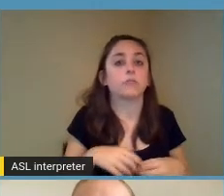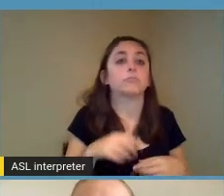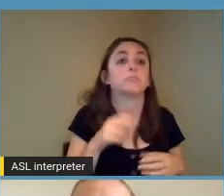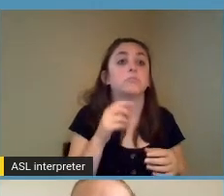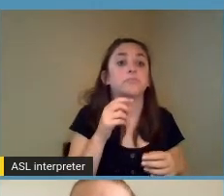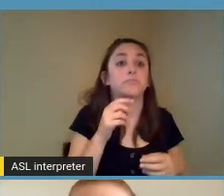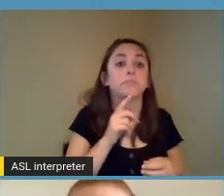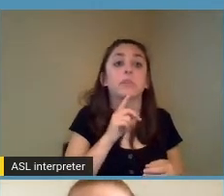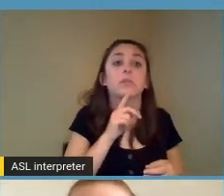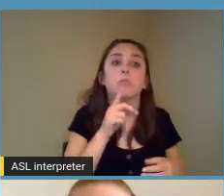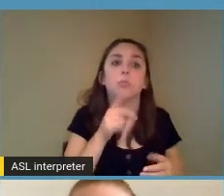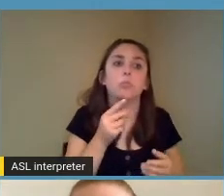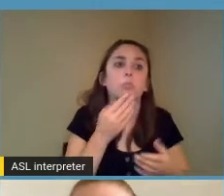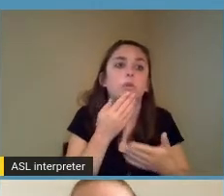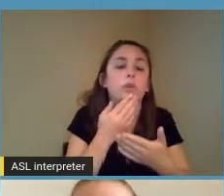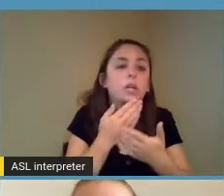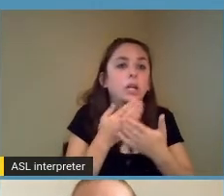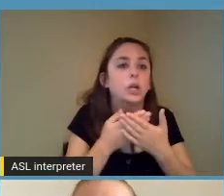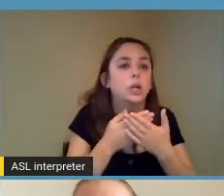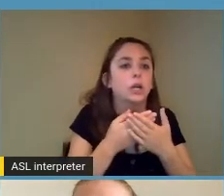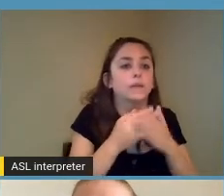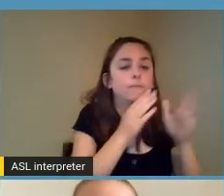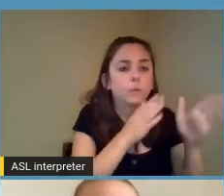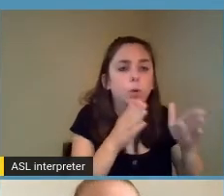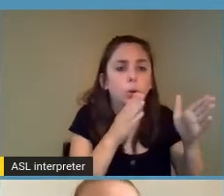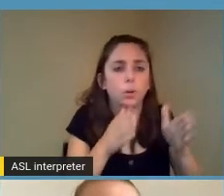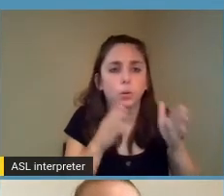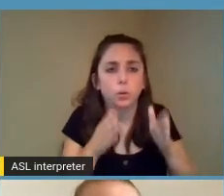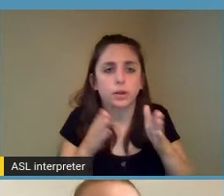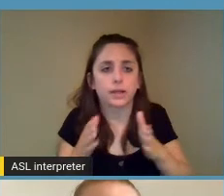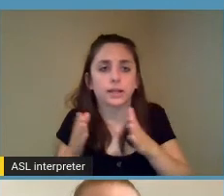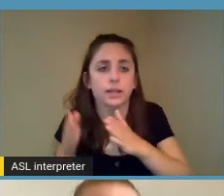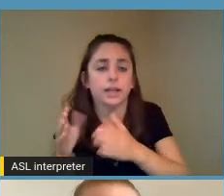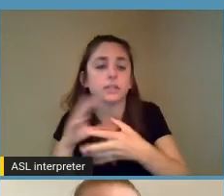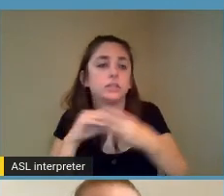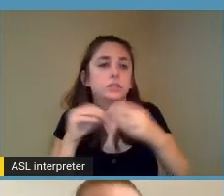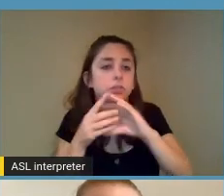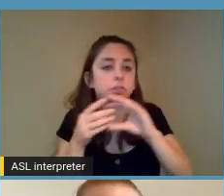for organizing your story and putting it together. So you can see all of these sections you can